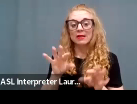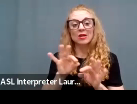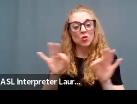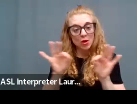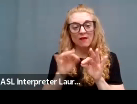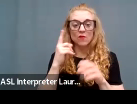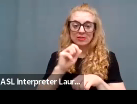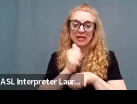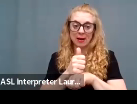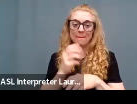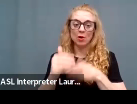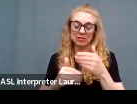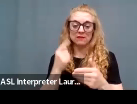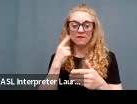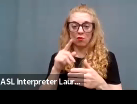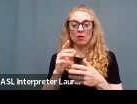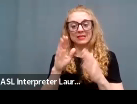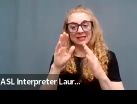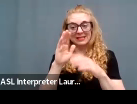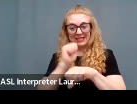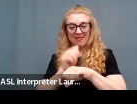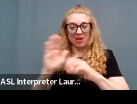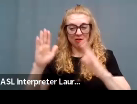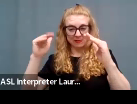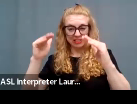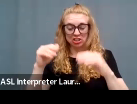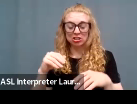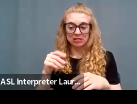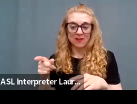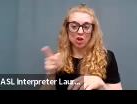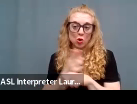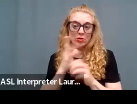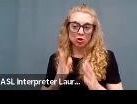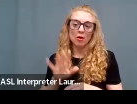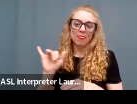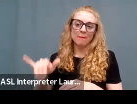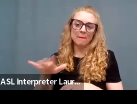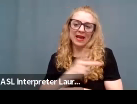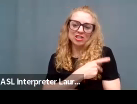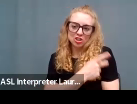process to set expectations for not only the user the patient or the you know the client